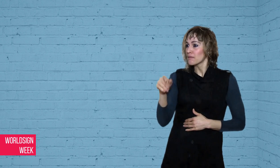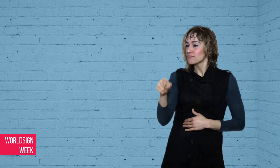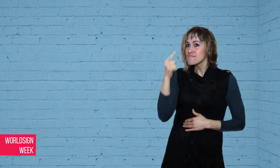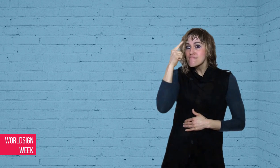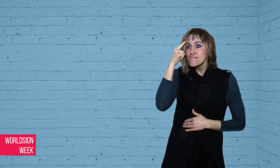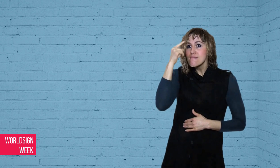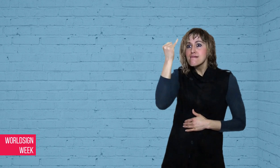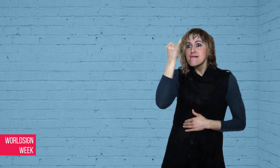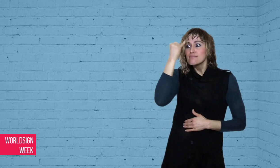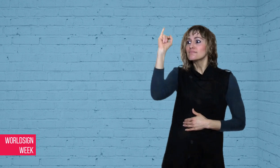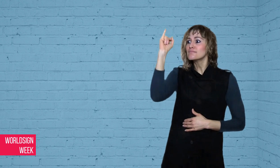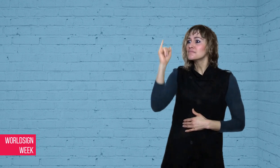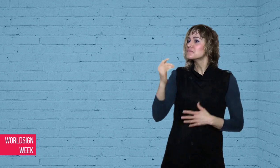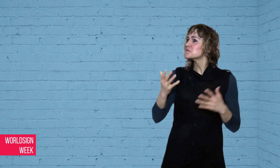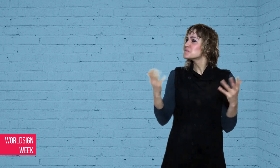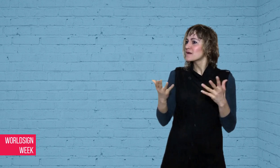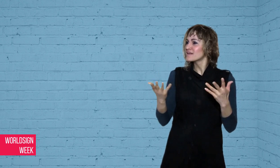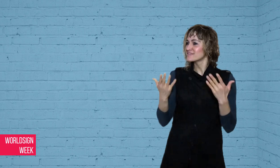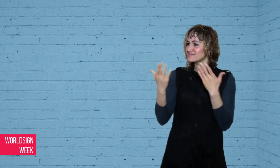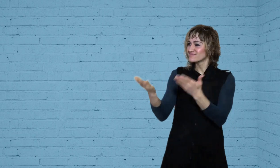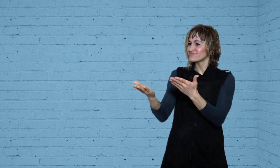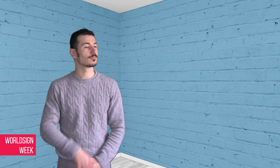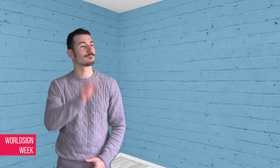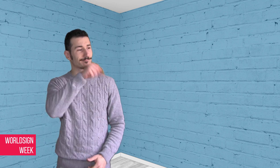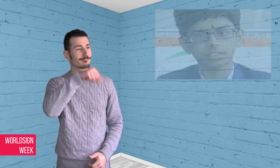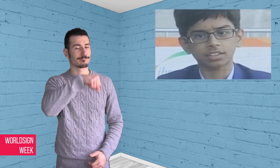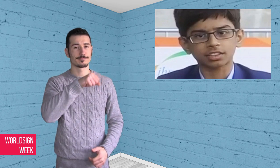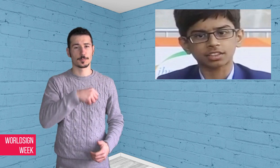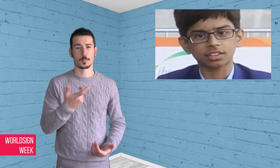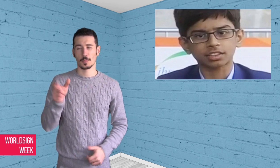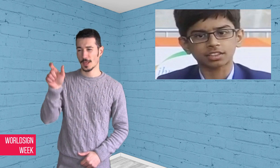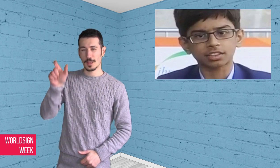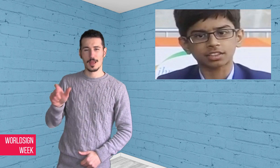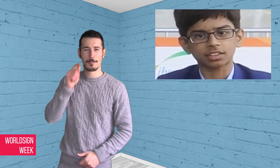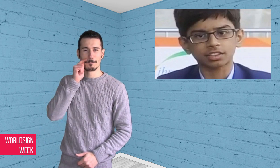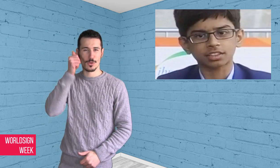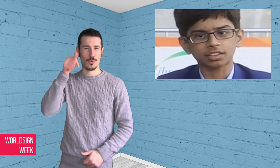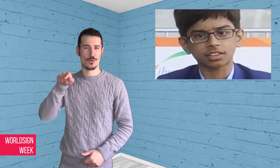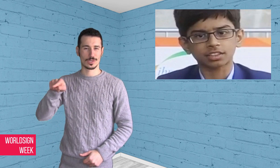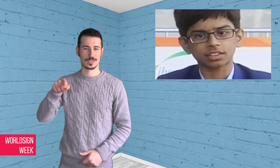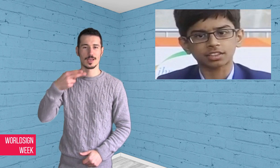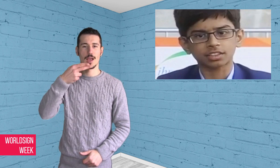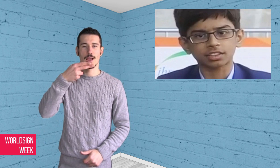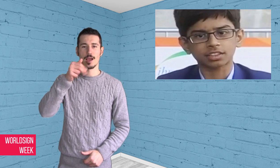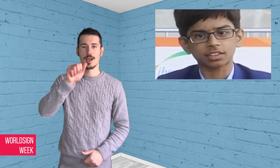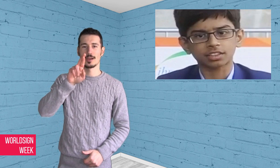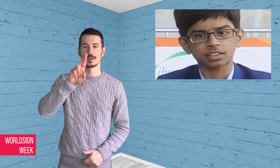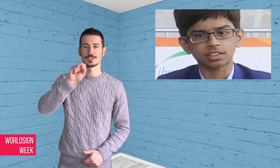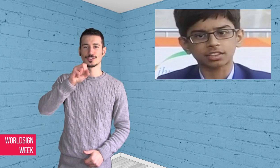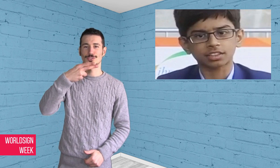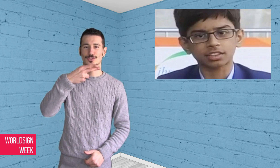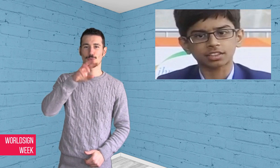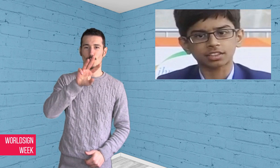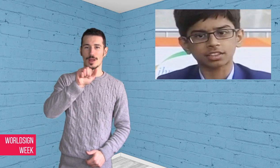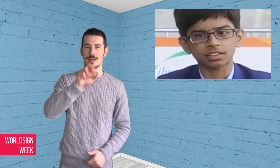solution to this problem. Alessio: Harshwardhan Zala, a 14-year-old